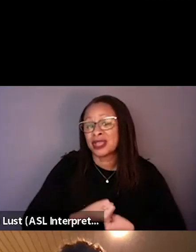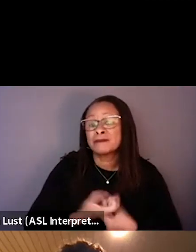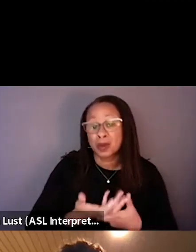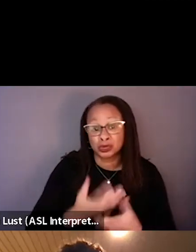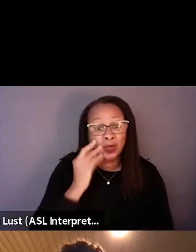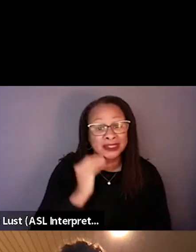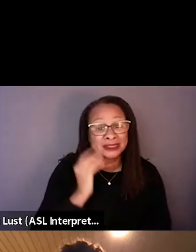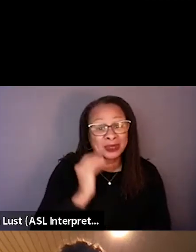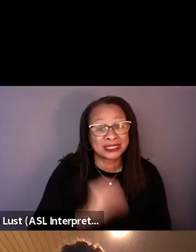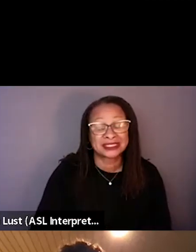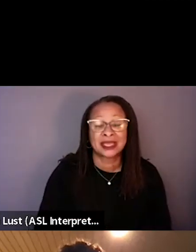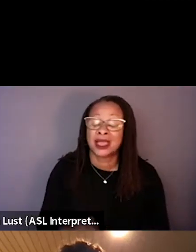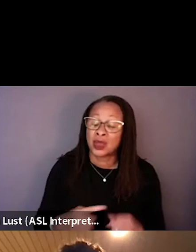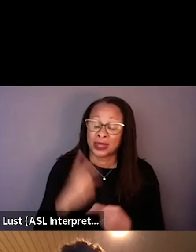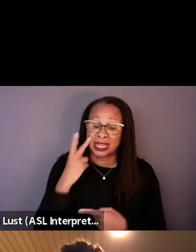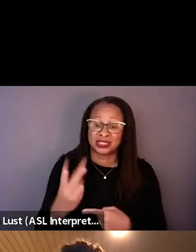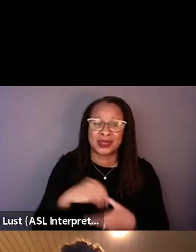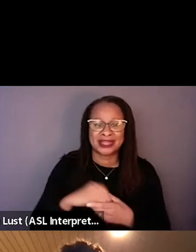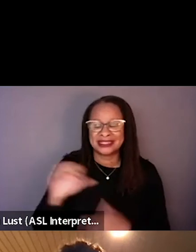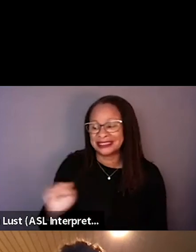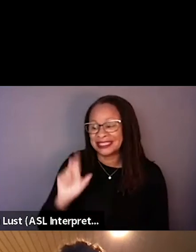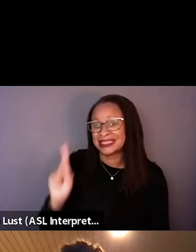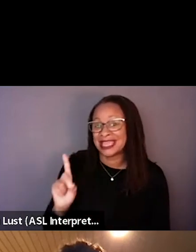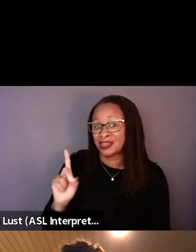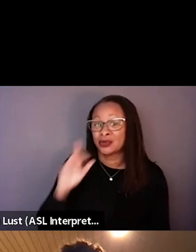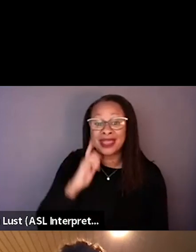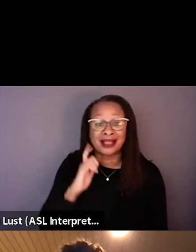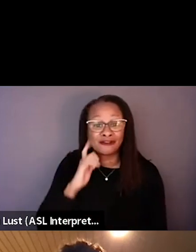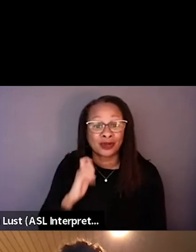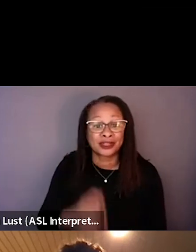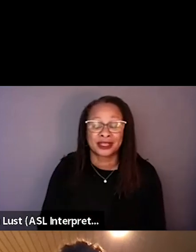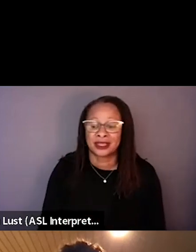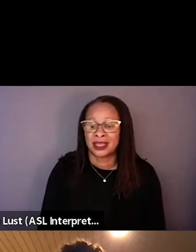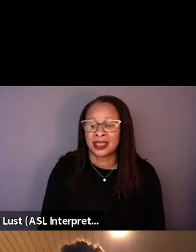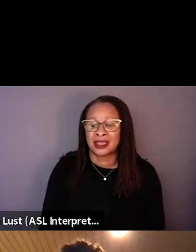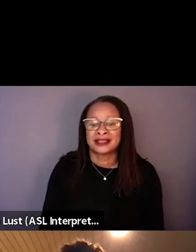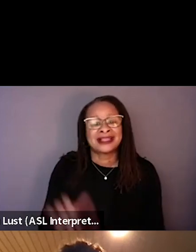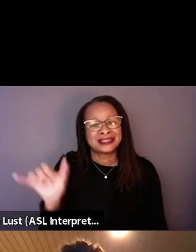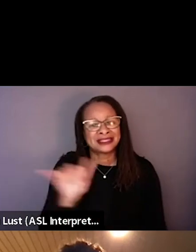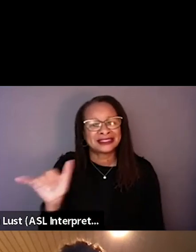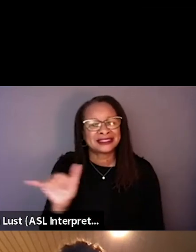And when I saw it in like San Diego as well, it, same reaction, I was overwhelmed